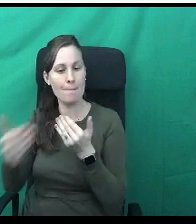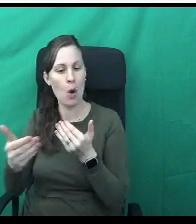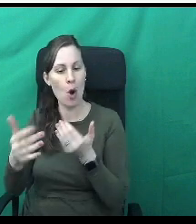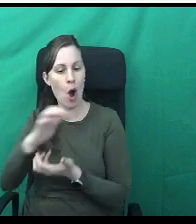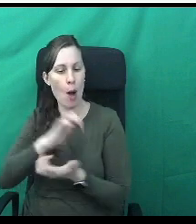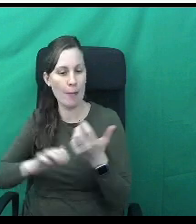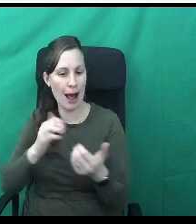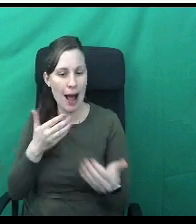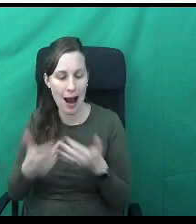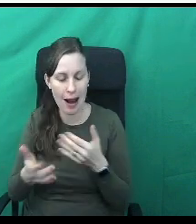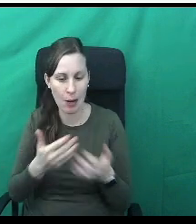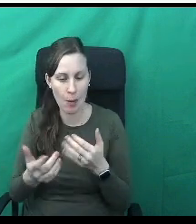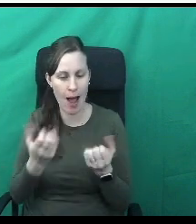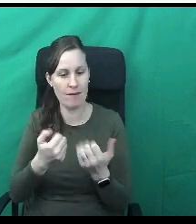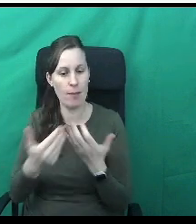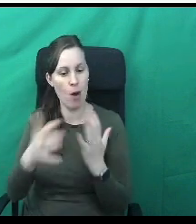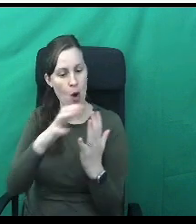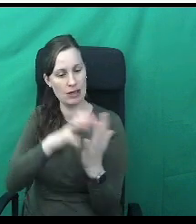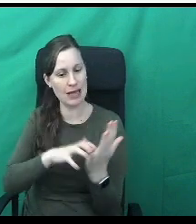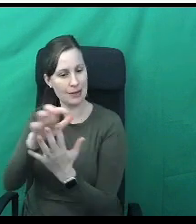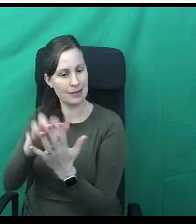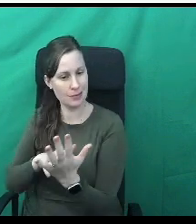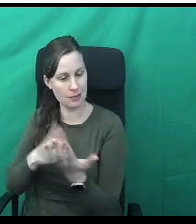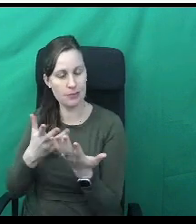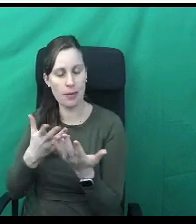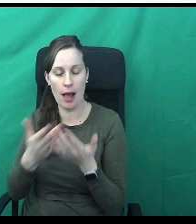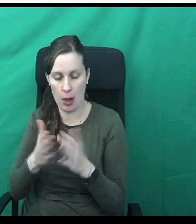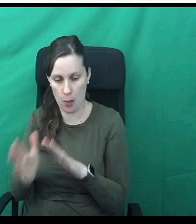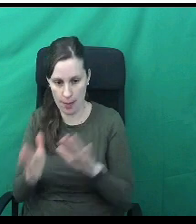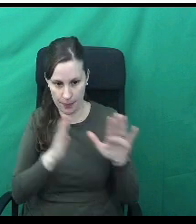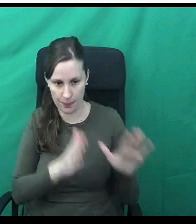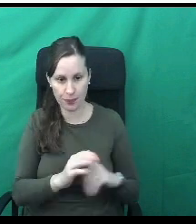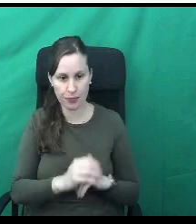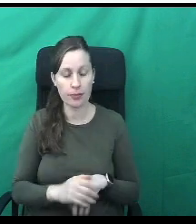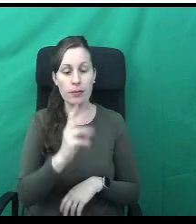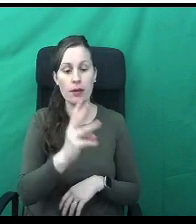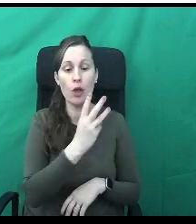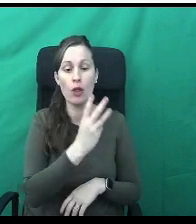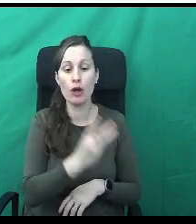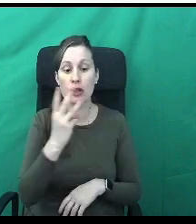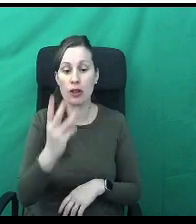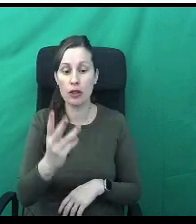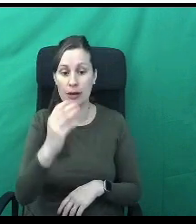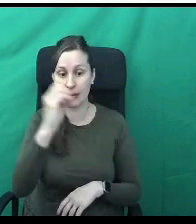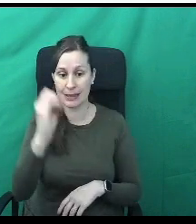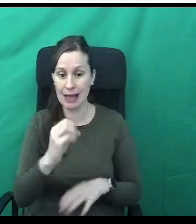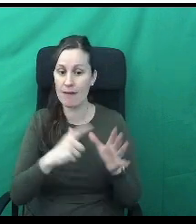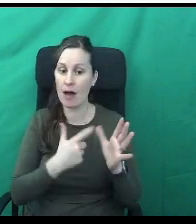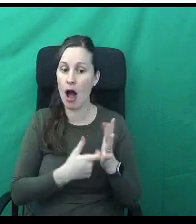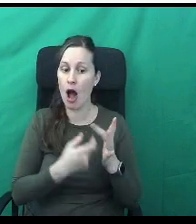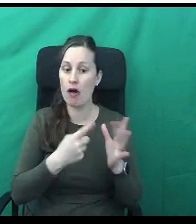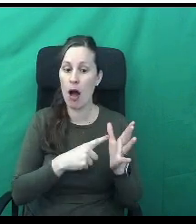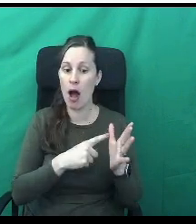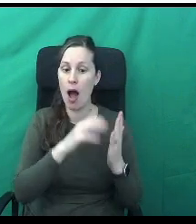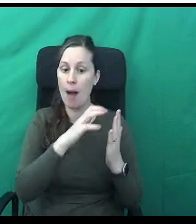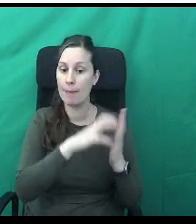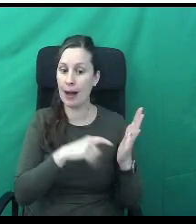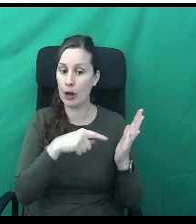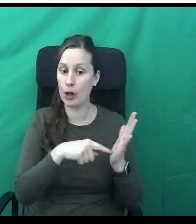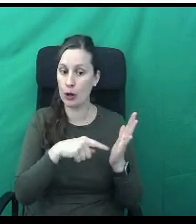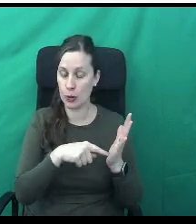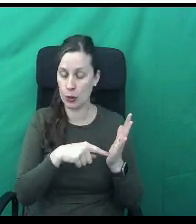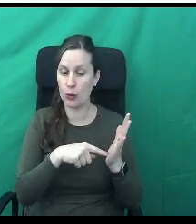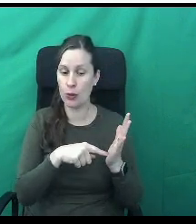Anyway, 33 percent of ARIA menus introduced accessibility barriers.